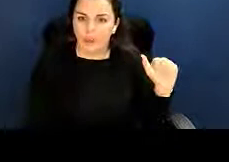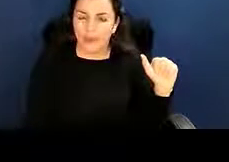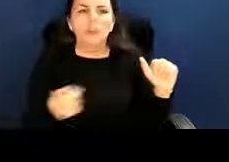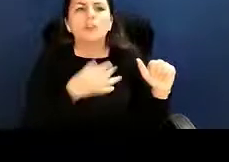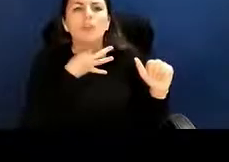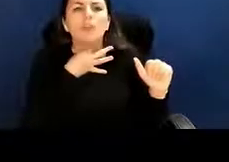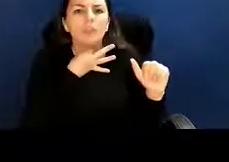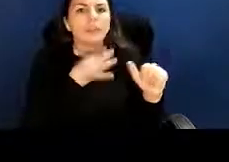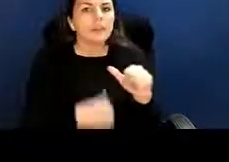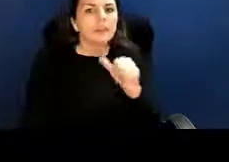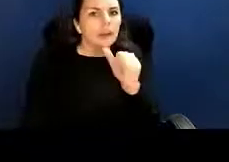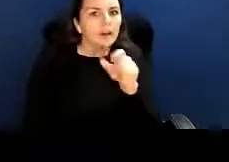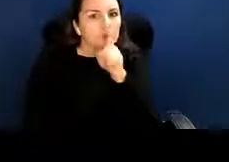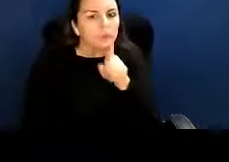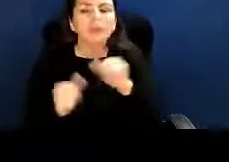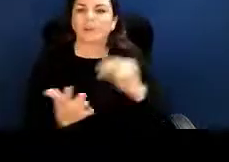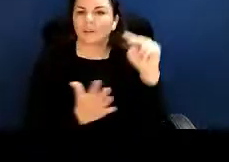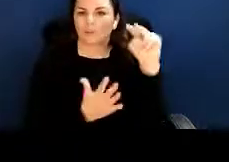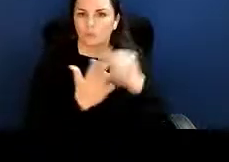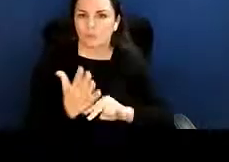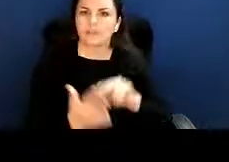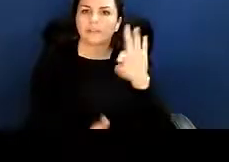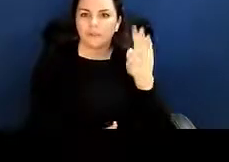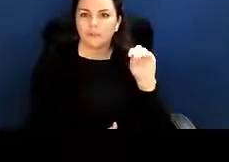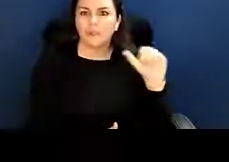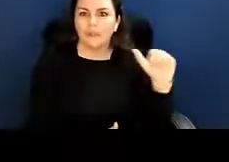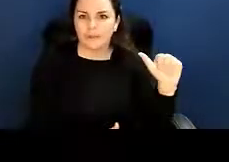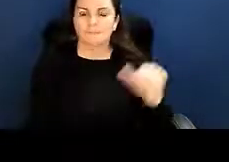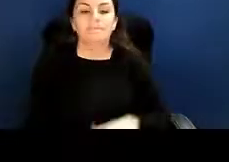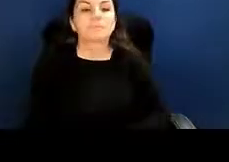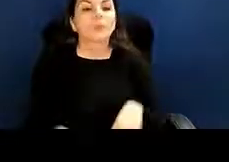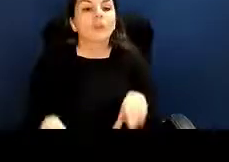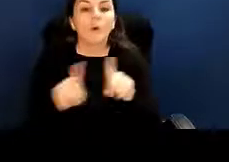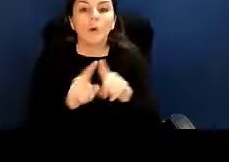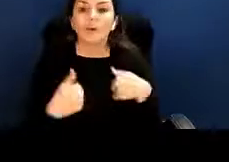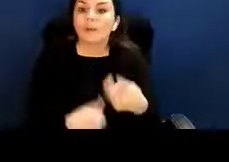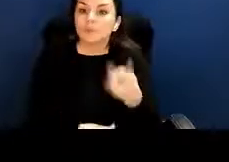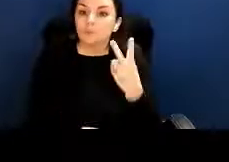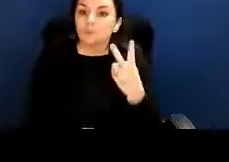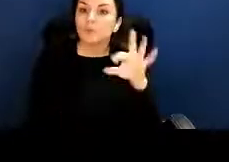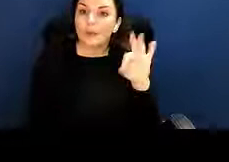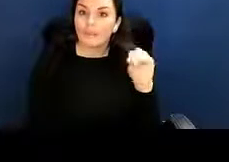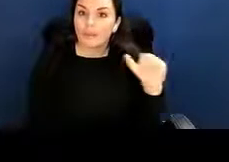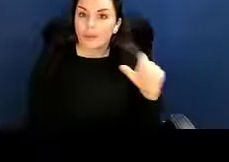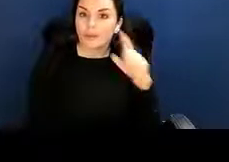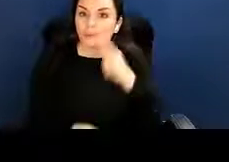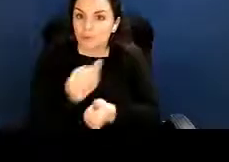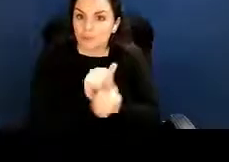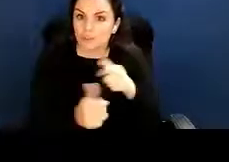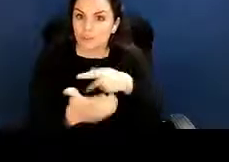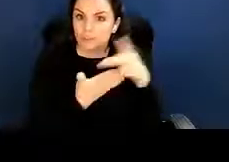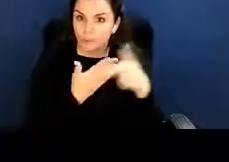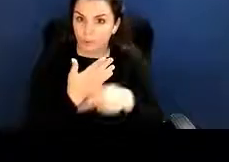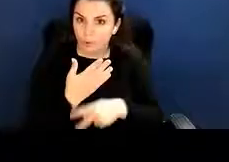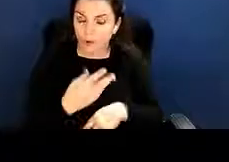that's where you should look. There are also two funding announcements for each of these programs, one of which is for applications